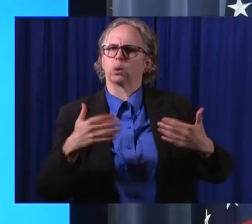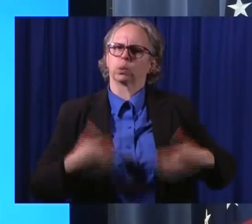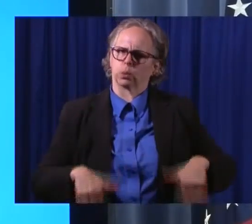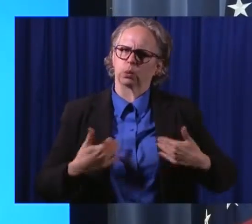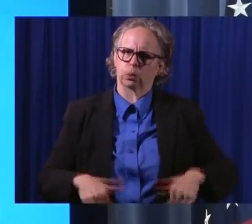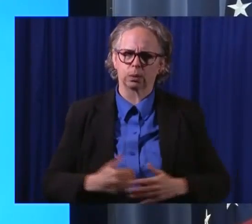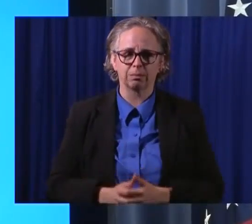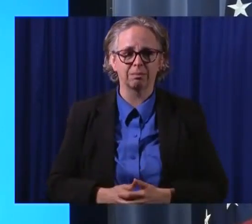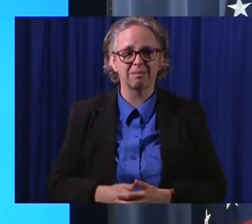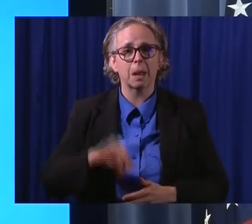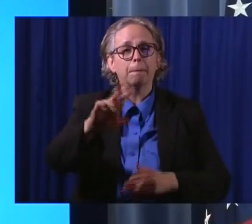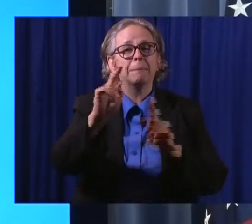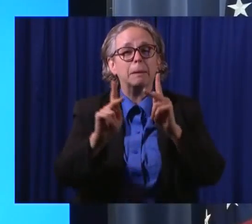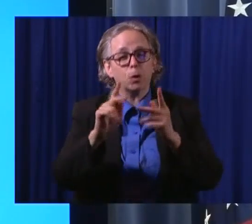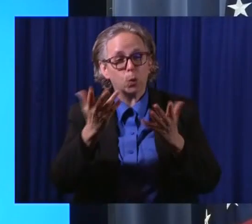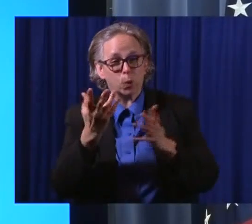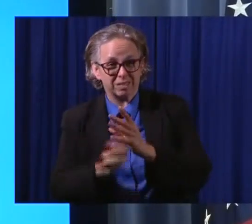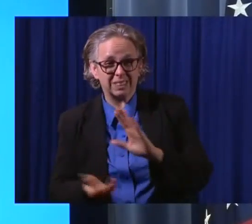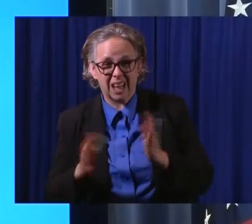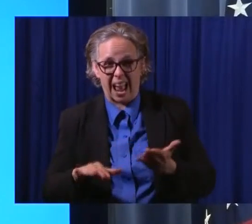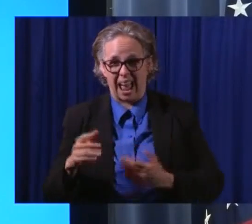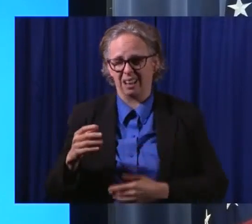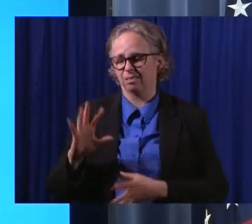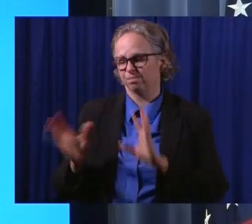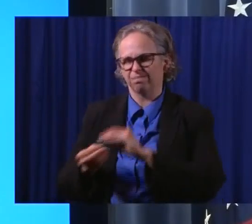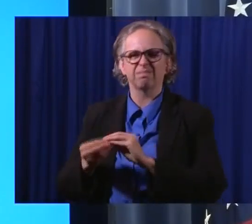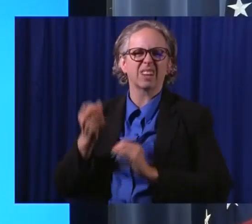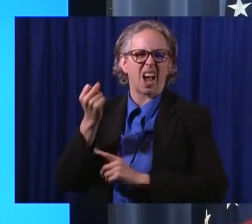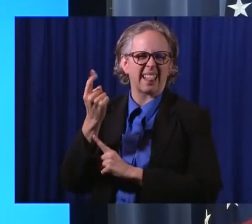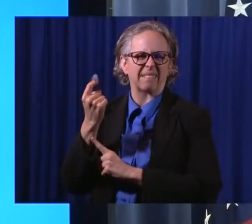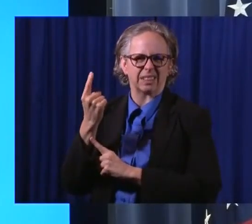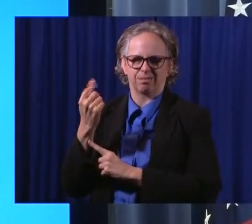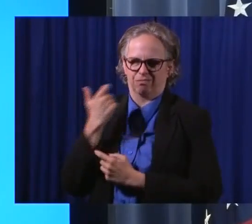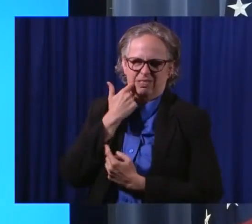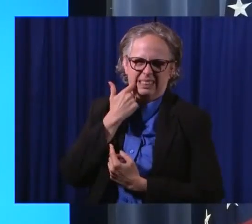CASE NUMBERS ARE GOING UP SO WE SEE A CONTINUED INCREASE IN THE